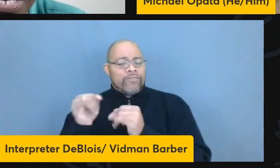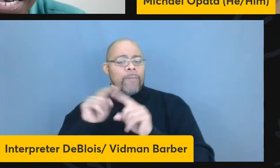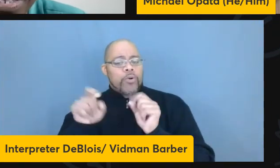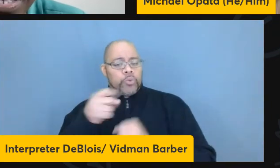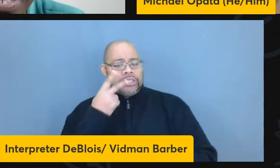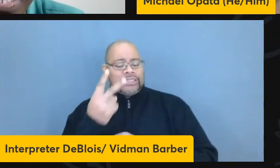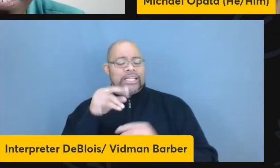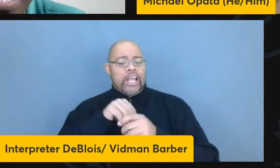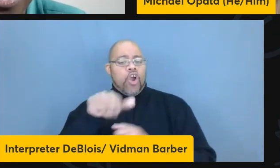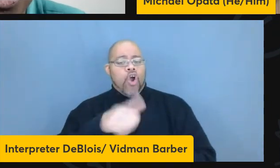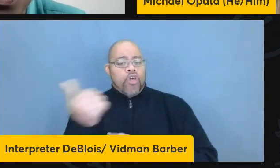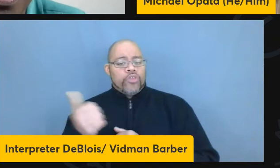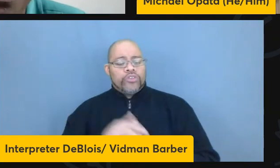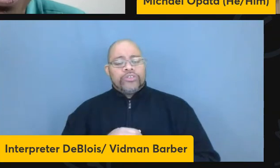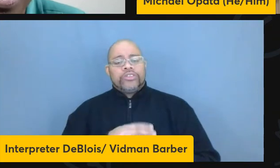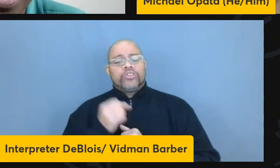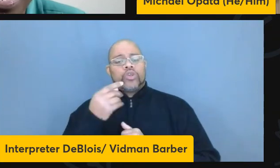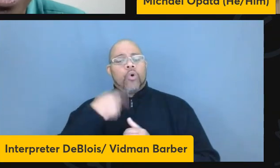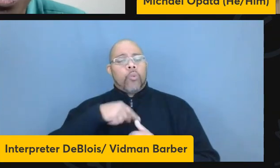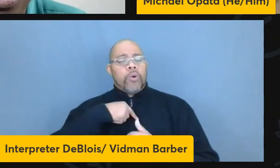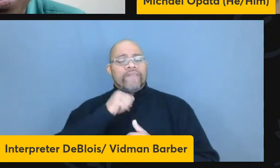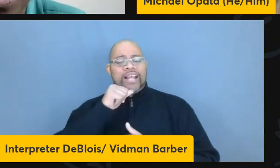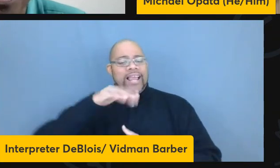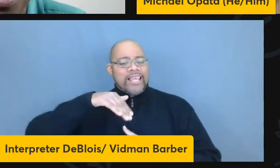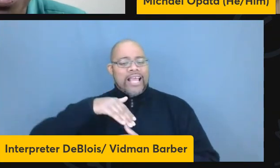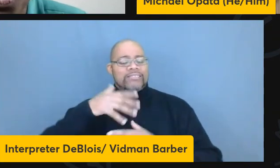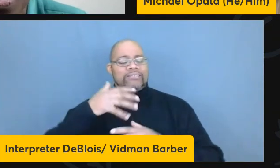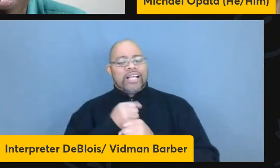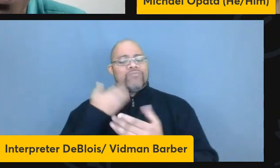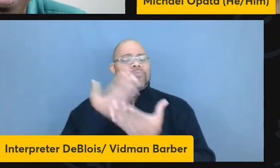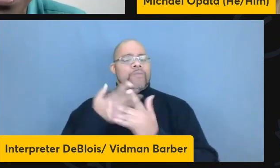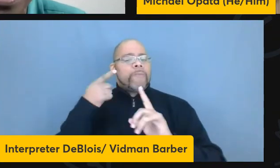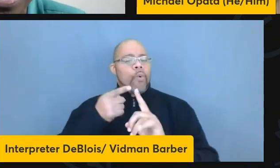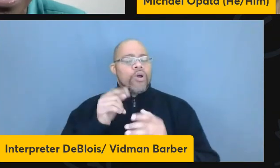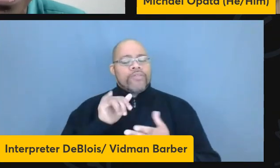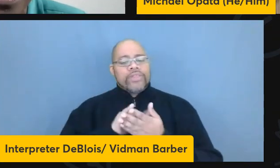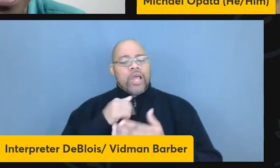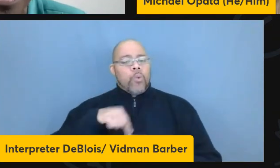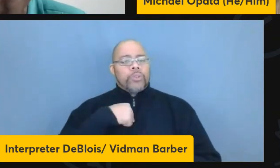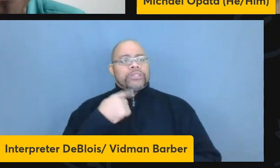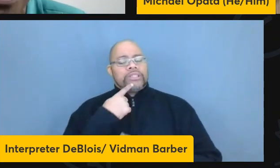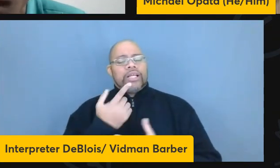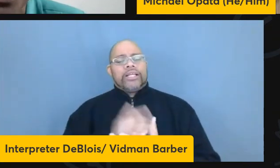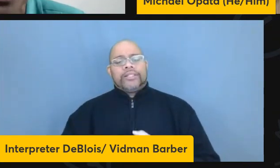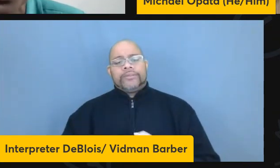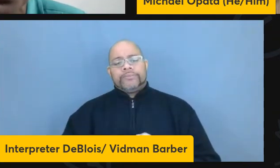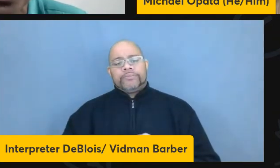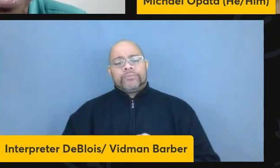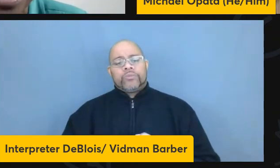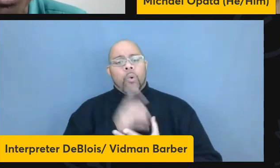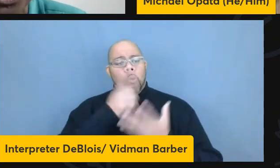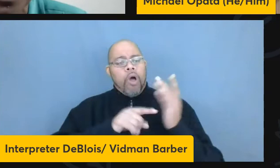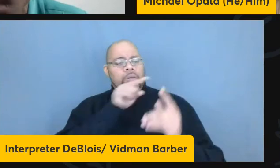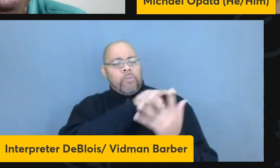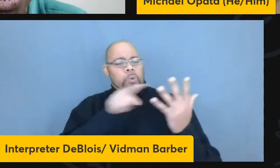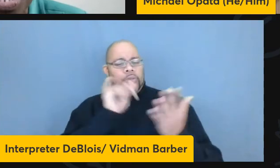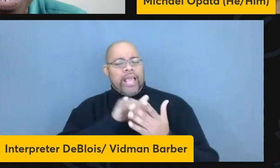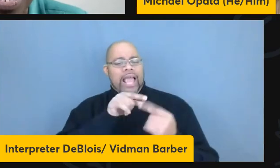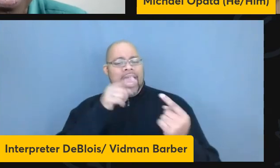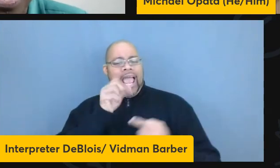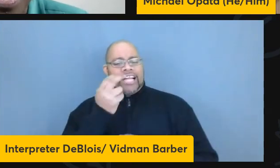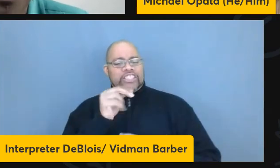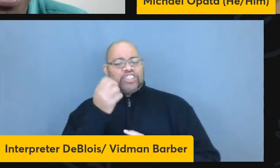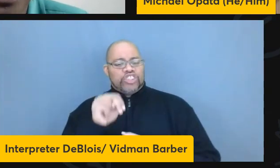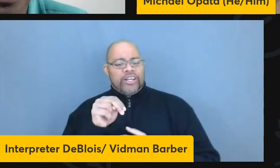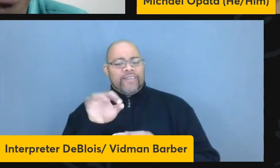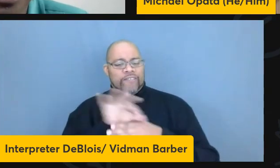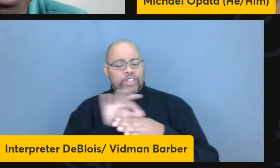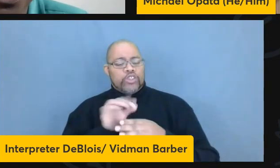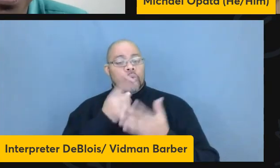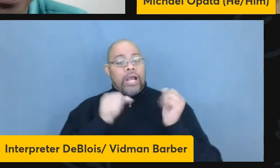in others. And so we've not yet got to the point where we're saying, what are those antigen features? What I can tell you at